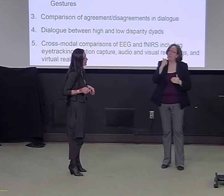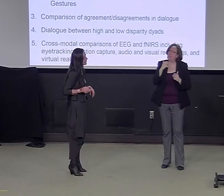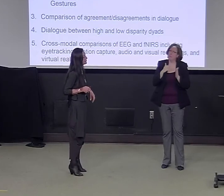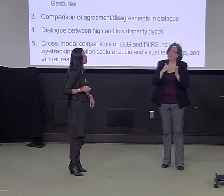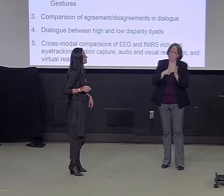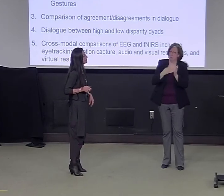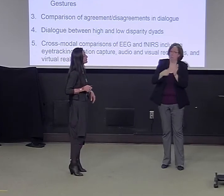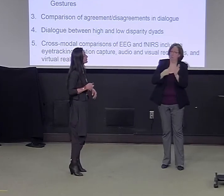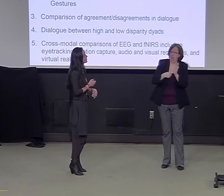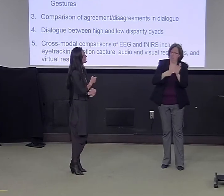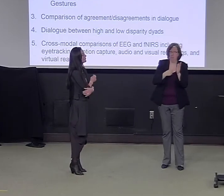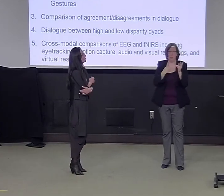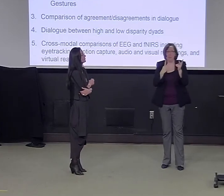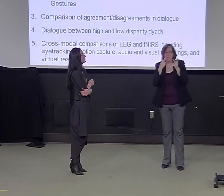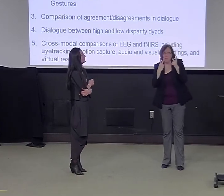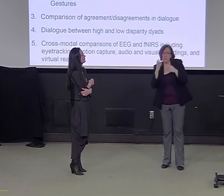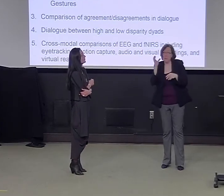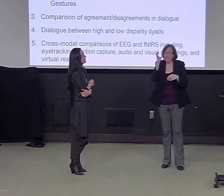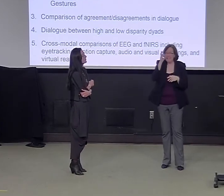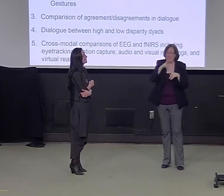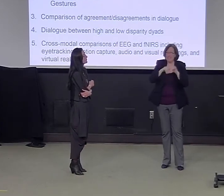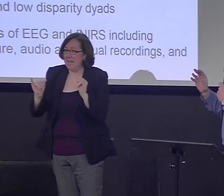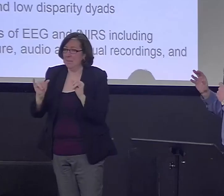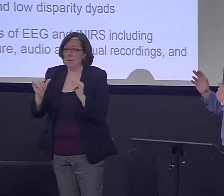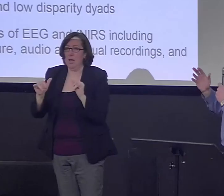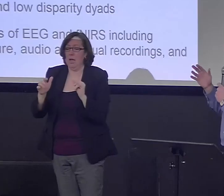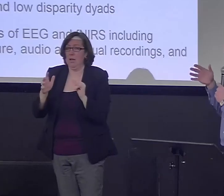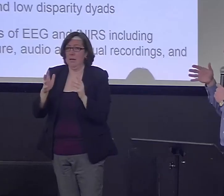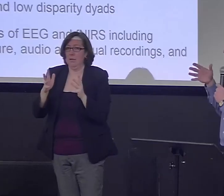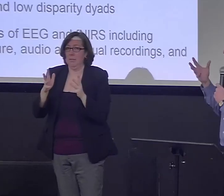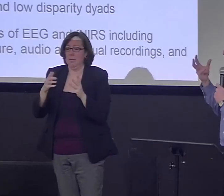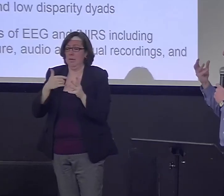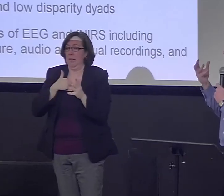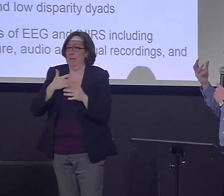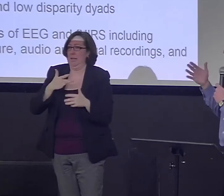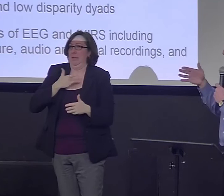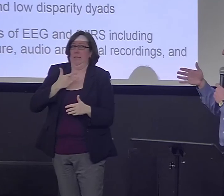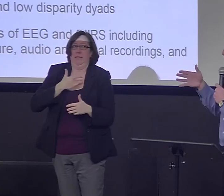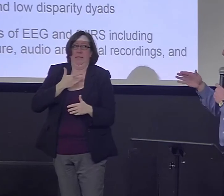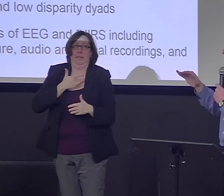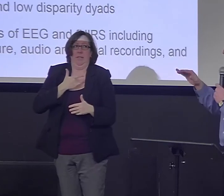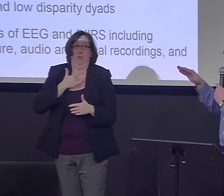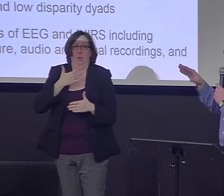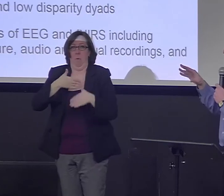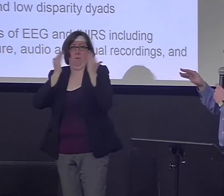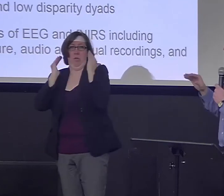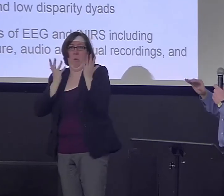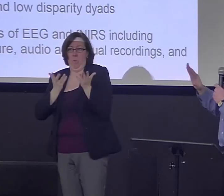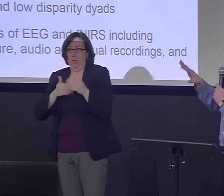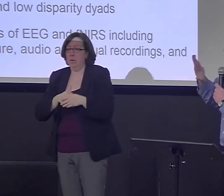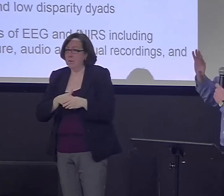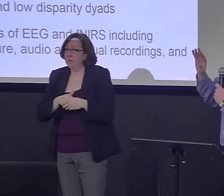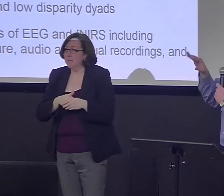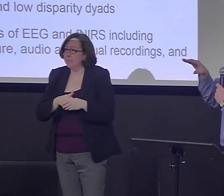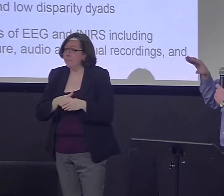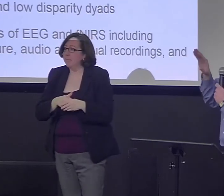between the visual and listening at the same time and where they may actually prefer just like if they could not,